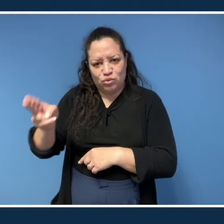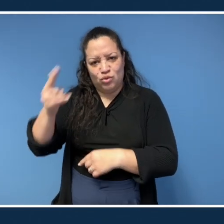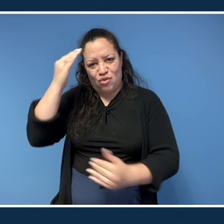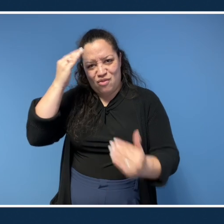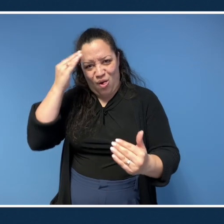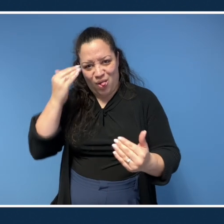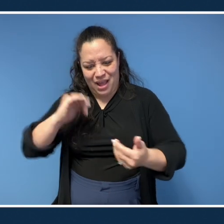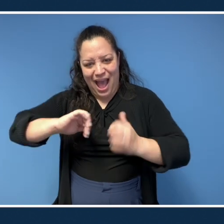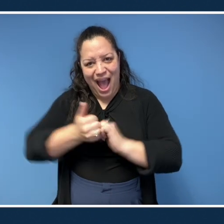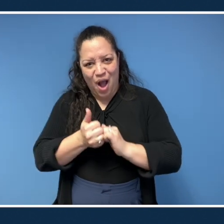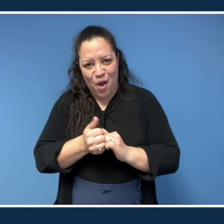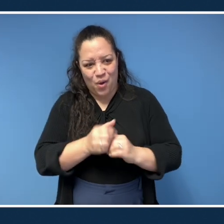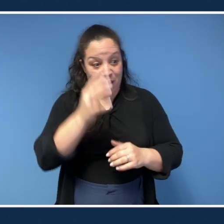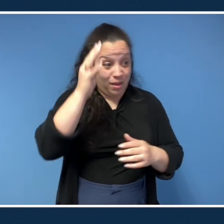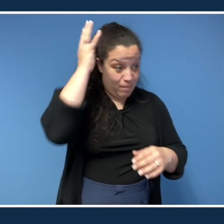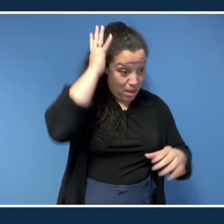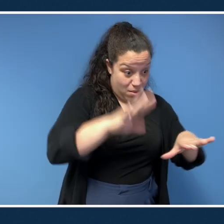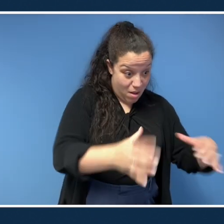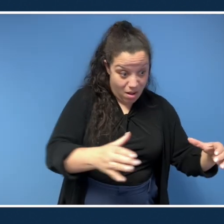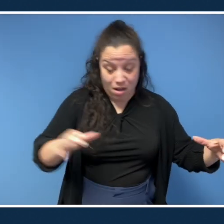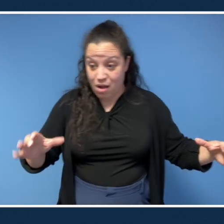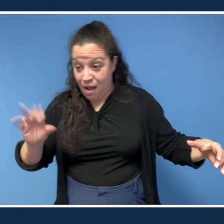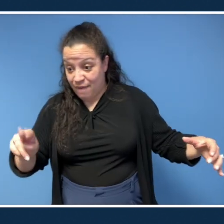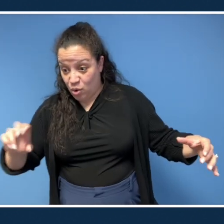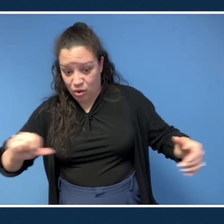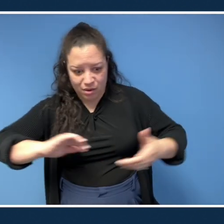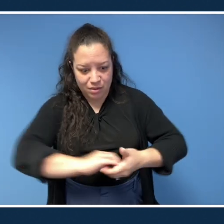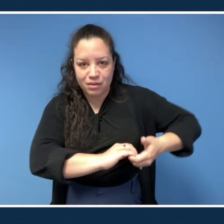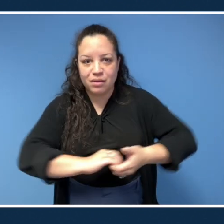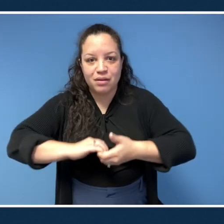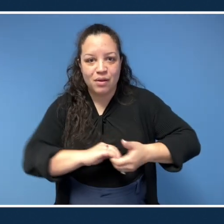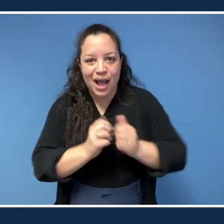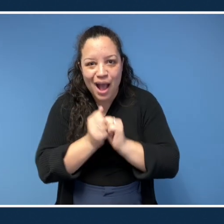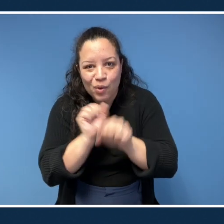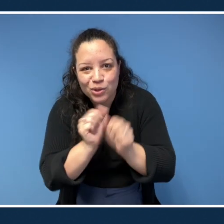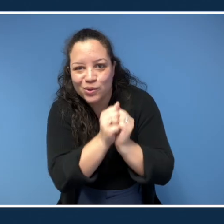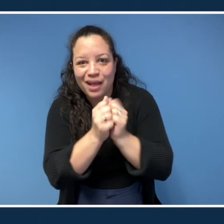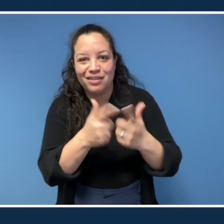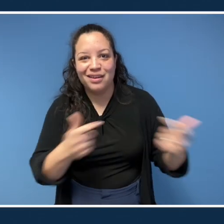as well and work together in that sense. So inclusion for us, it's not necessarily about being symbolic